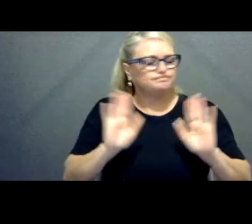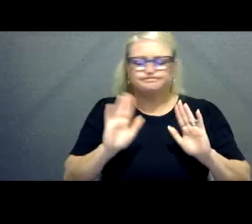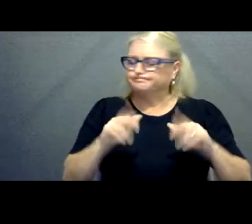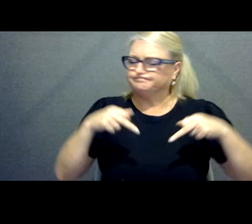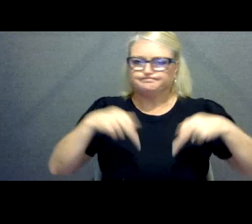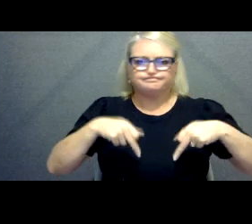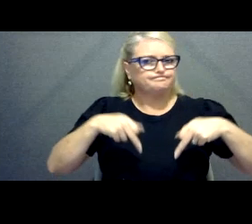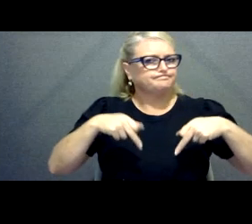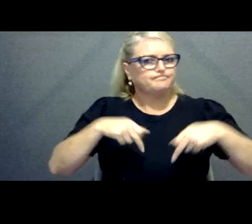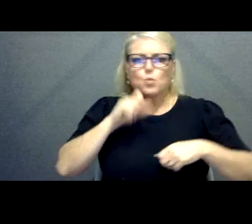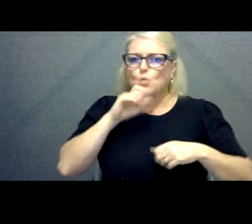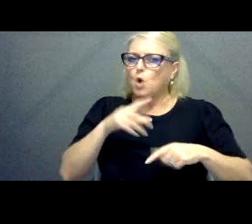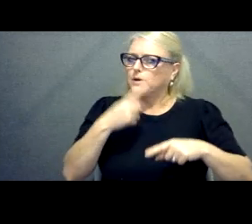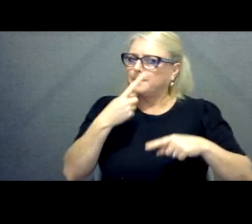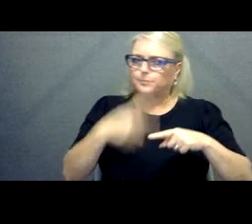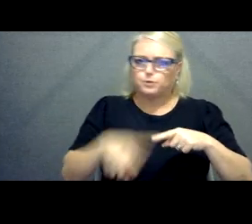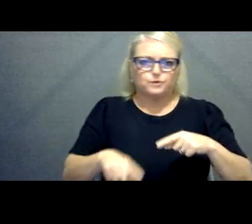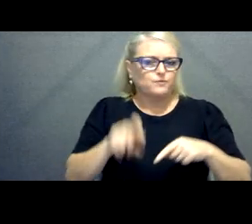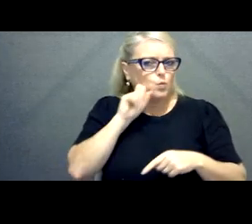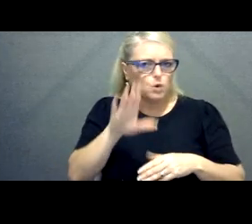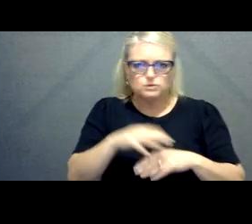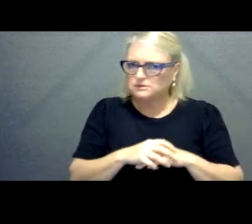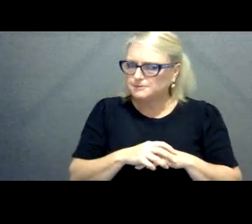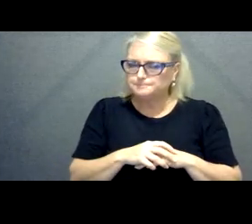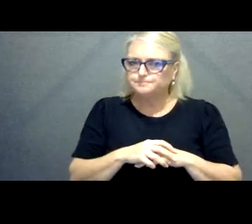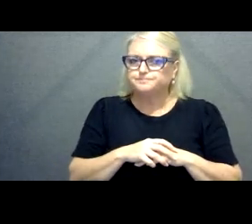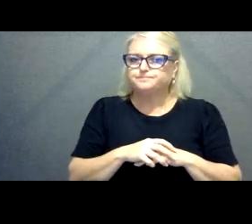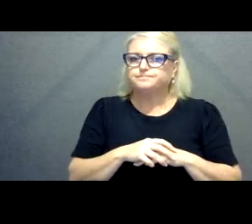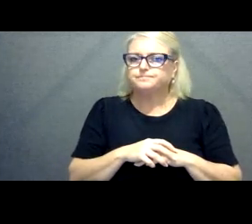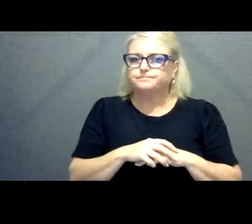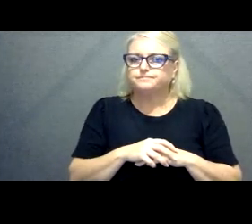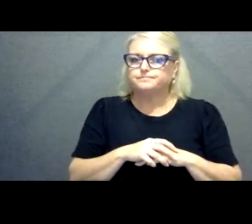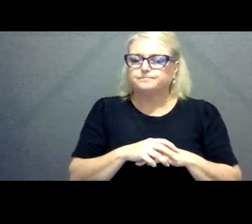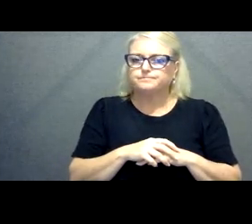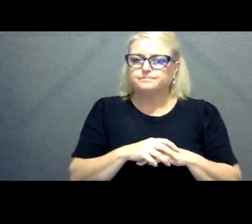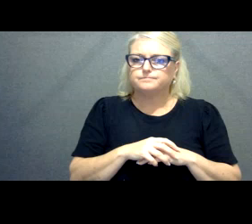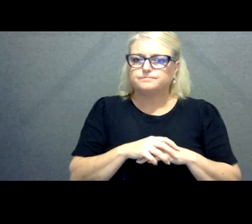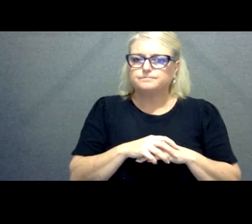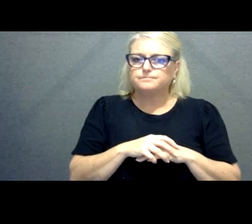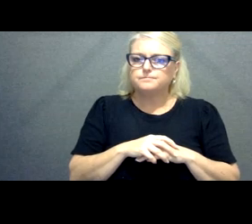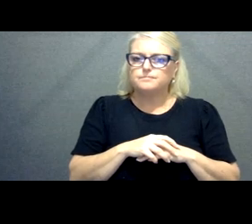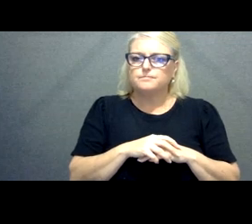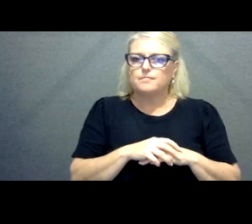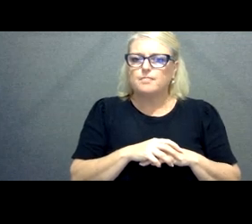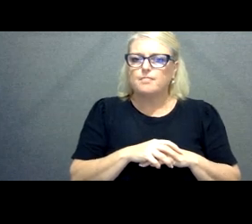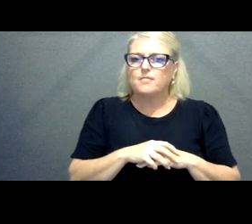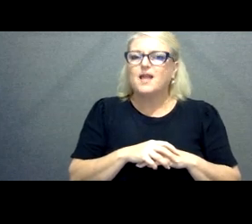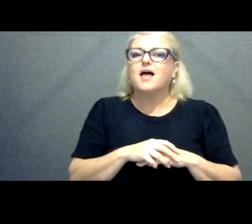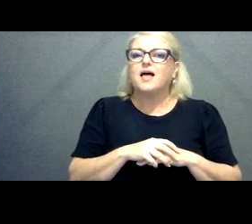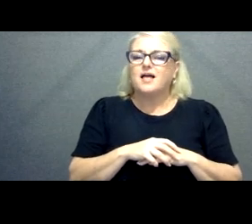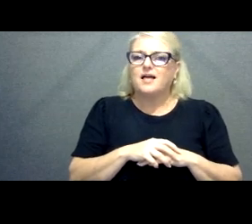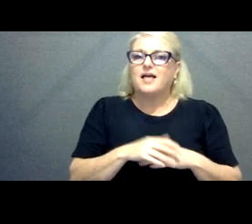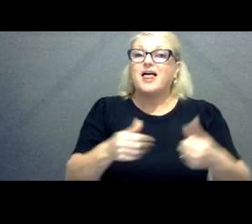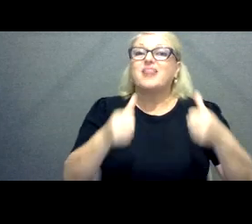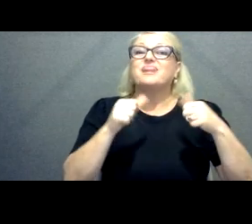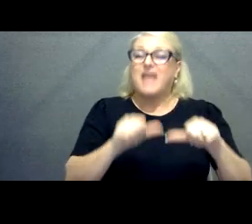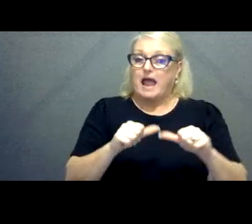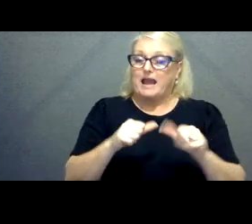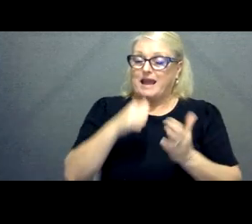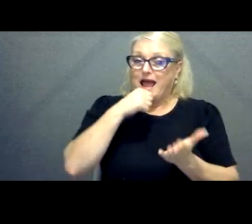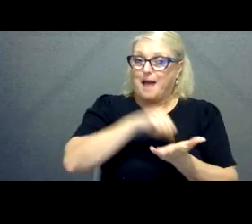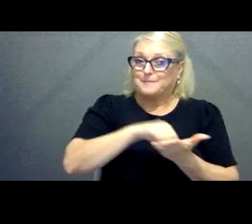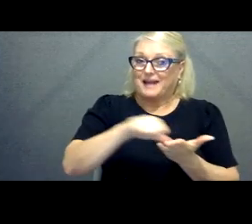remains in place um they will then automatically send that through to a senior officer to review